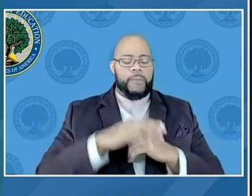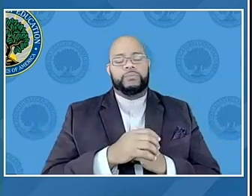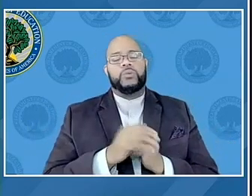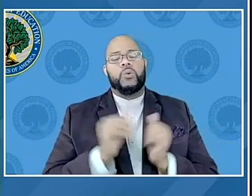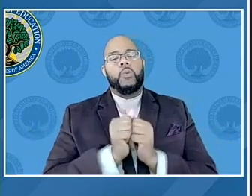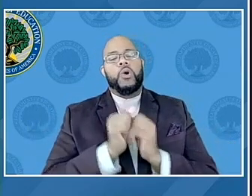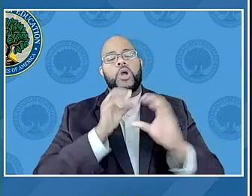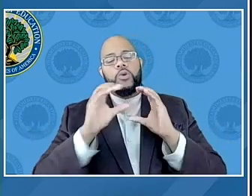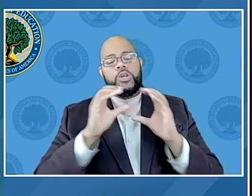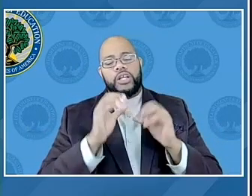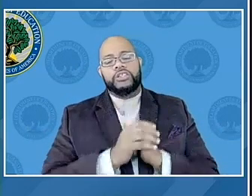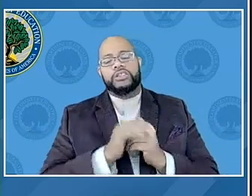that are sent out.